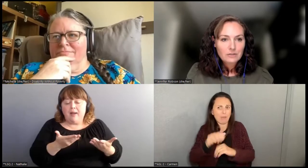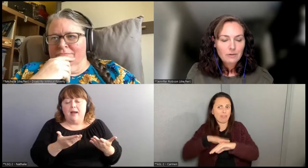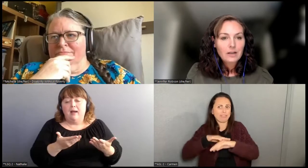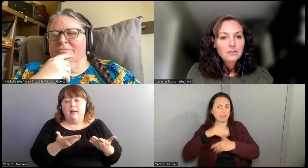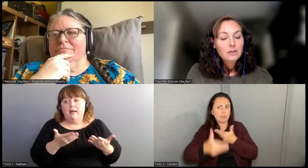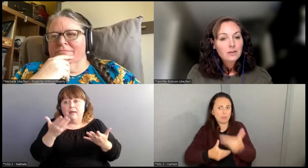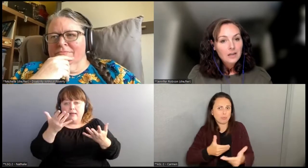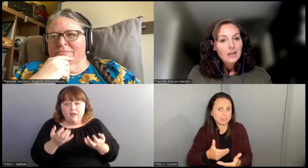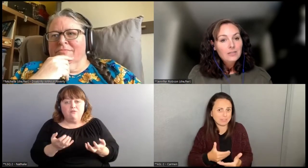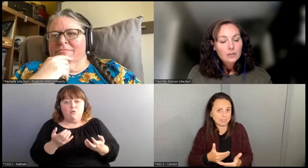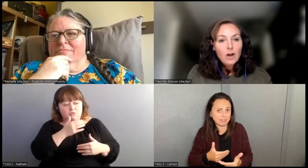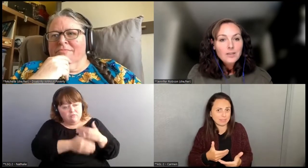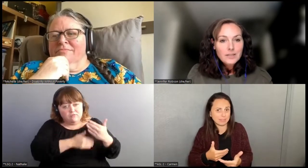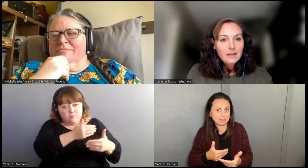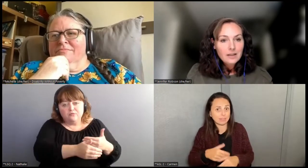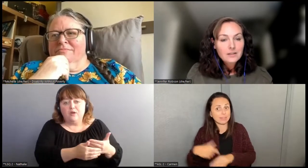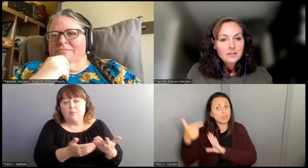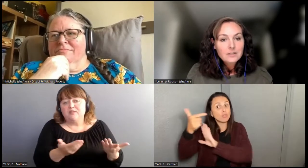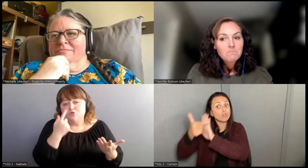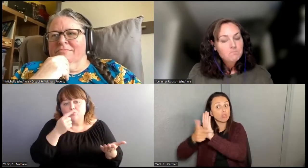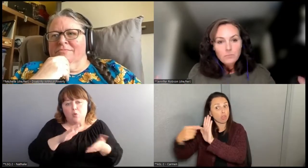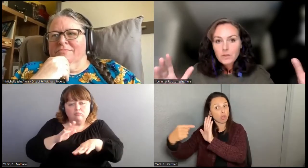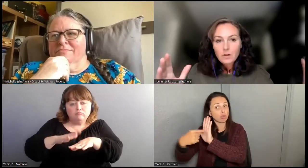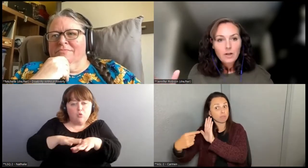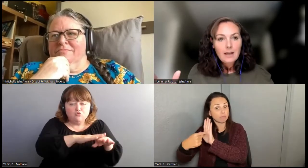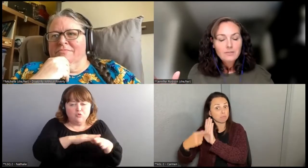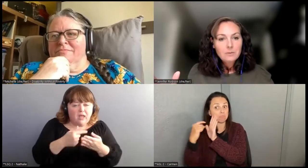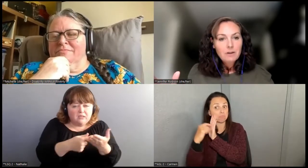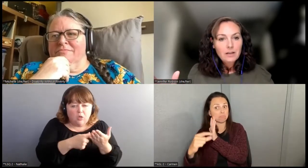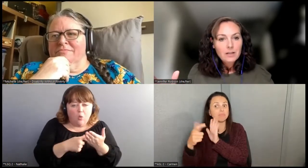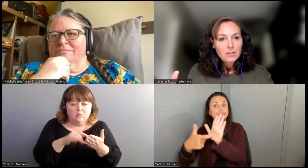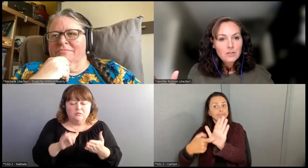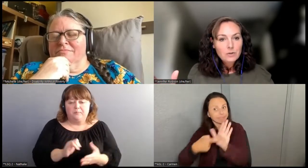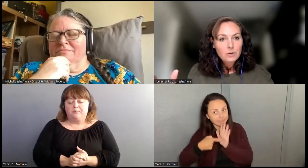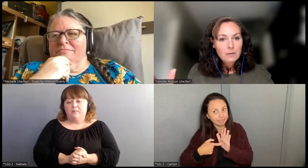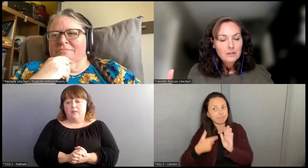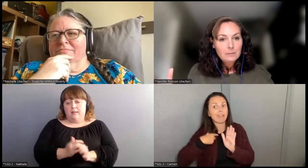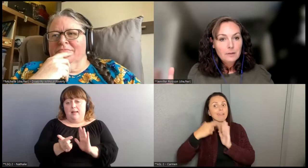RIGHT. SO THE LAW IS TELLING US THEY ARE GOING TO HAVE TO BE REGULATIONS TO MAKE THIS BILL